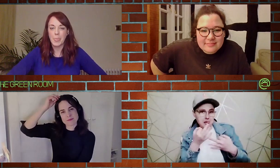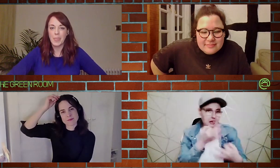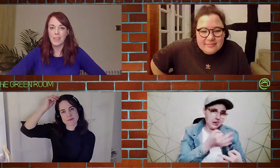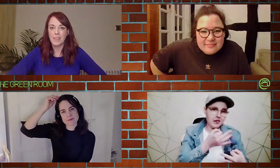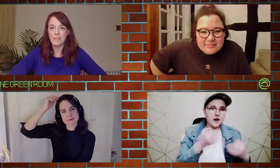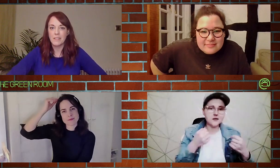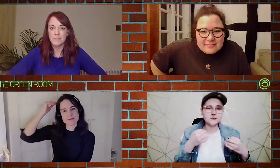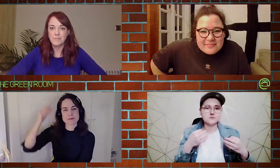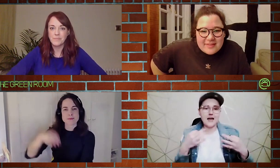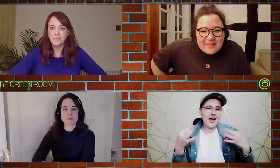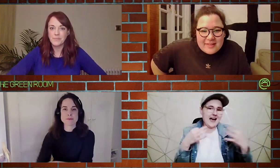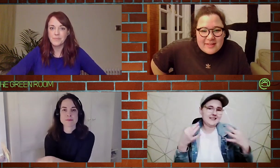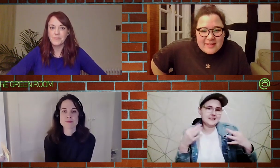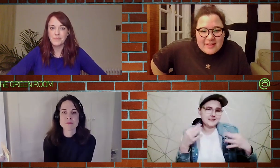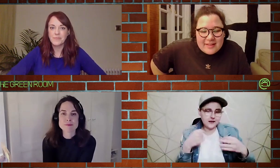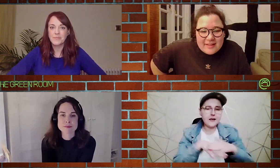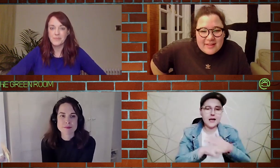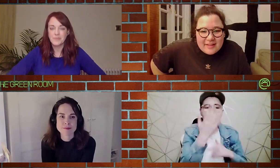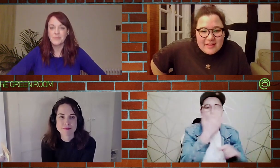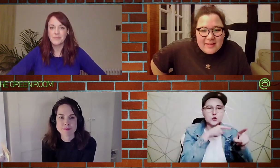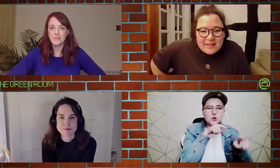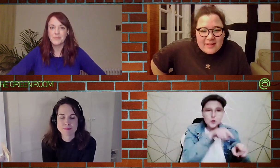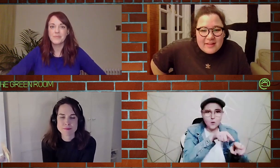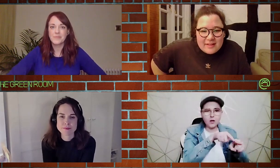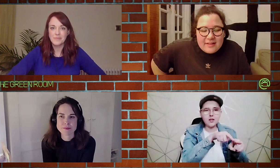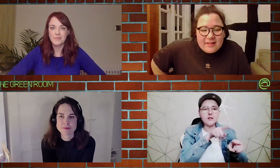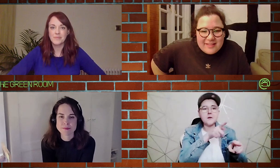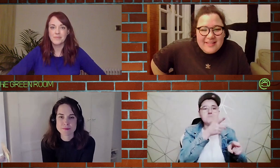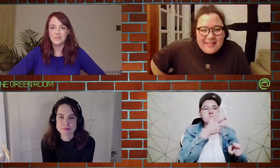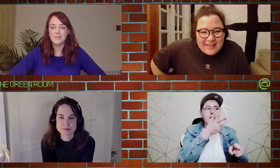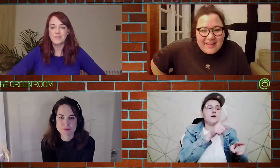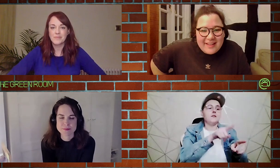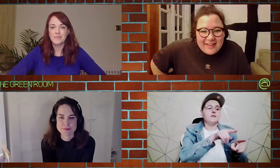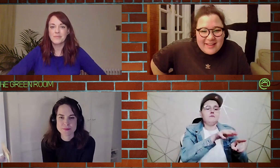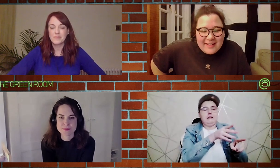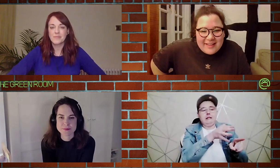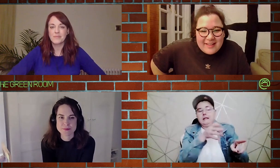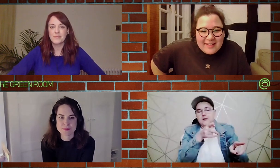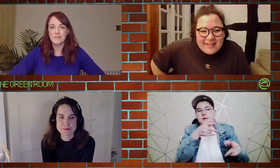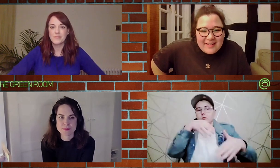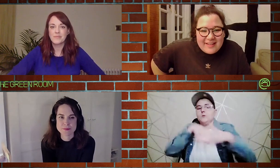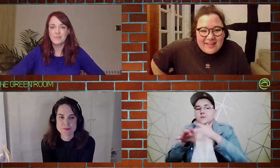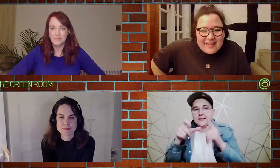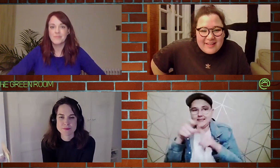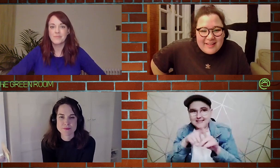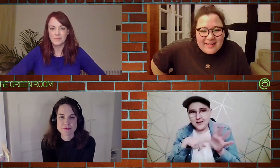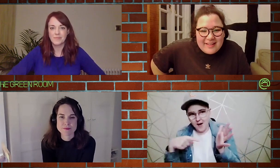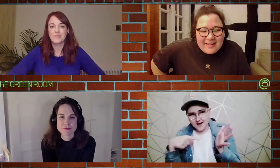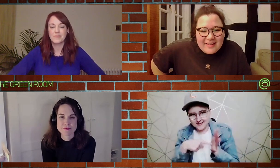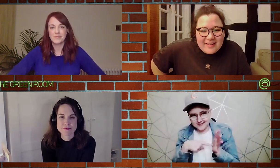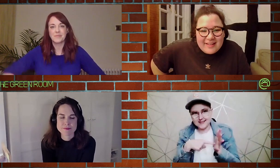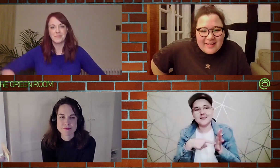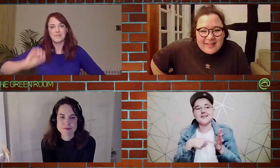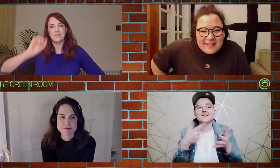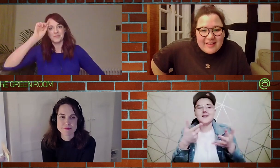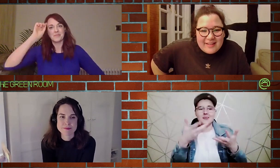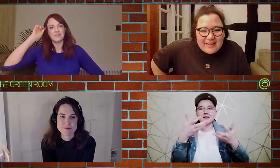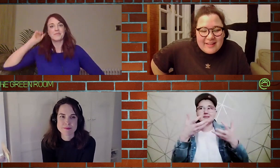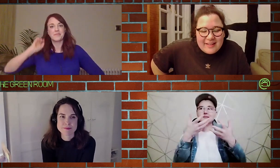I was interested in acting at school and then I became a